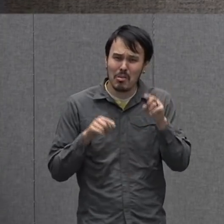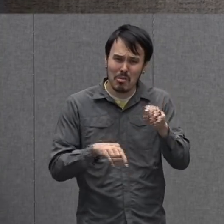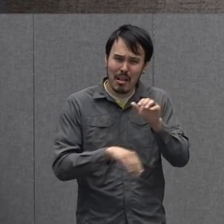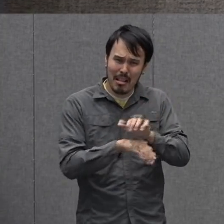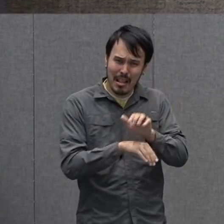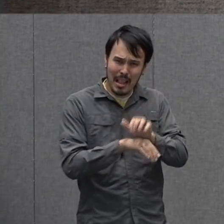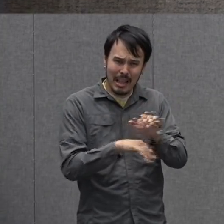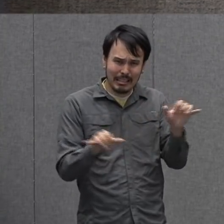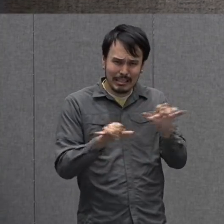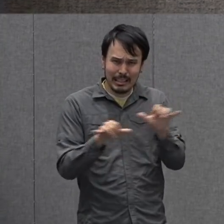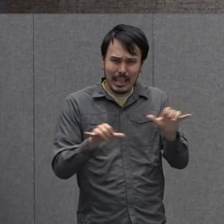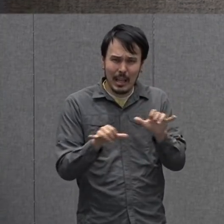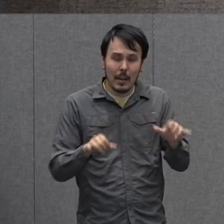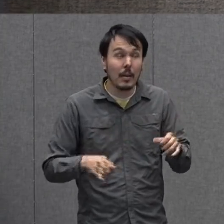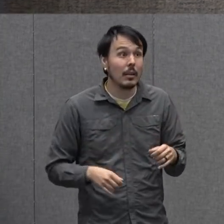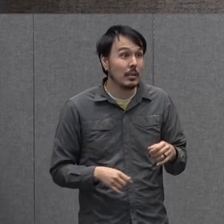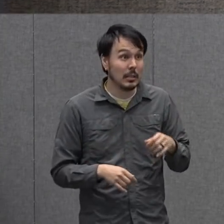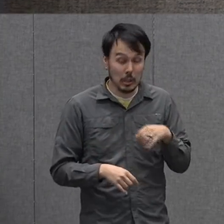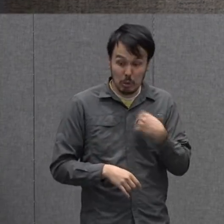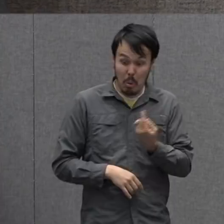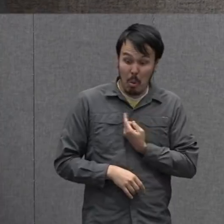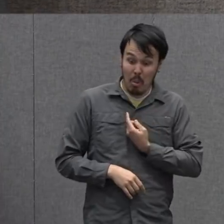It's only us, let us in, let us in.